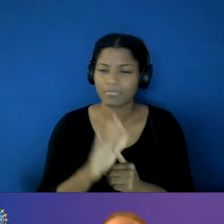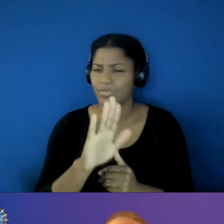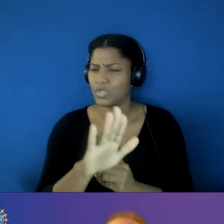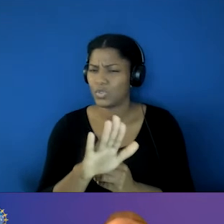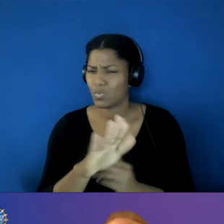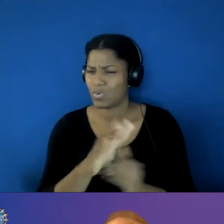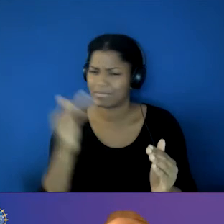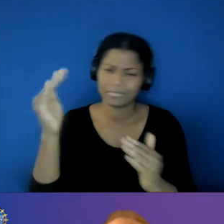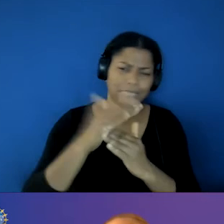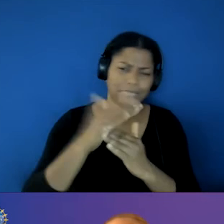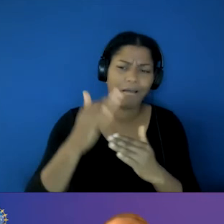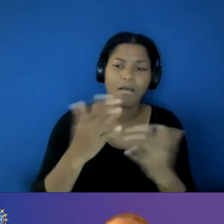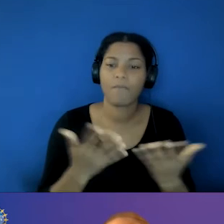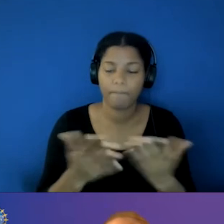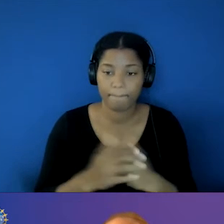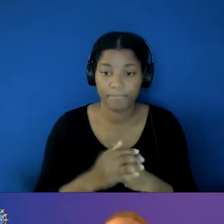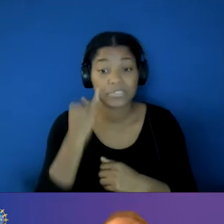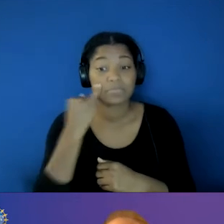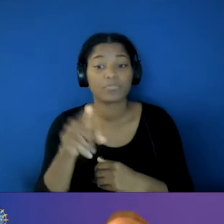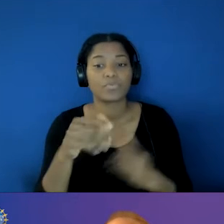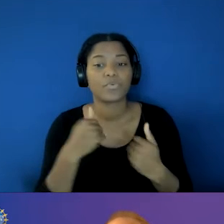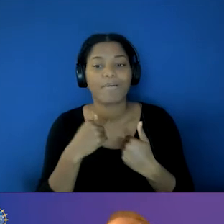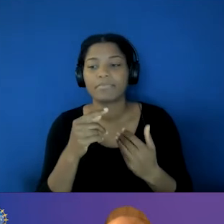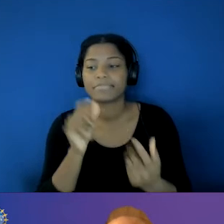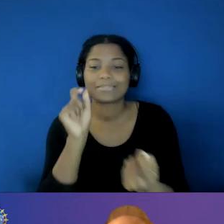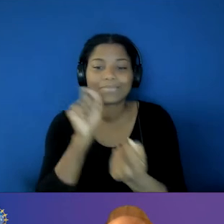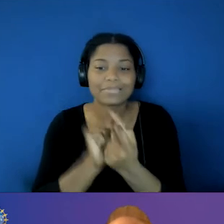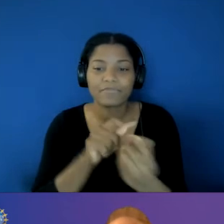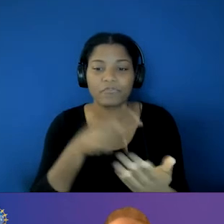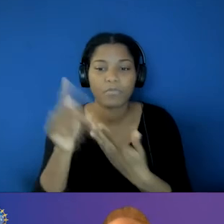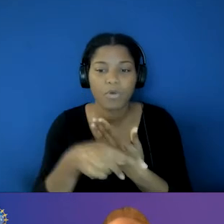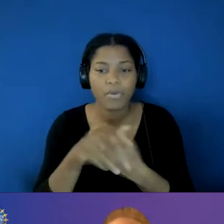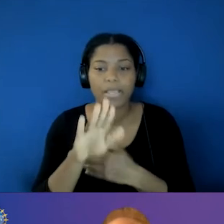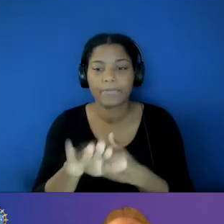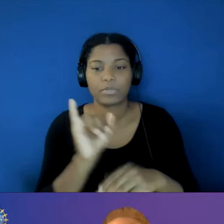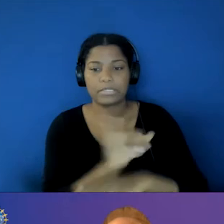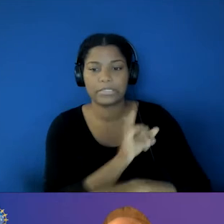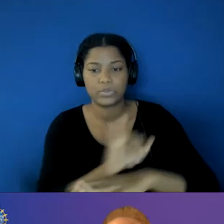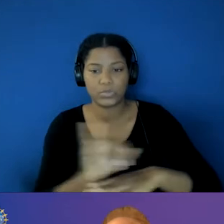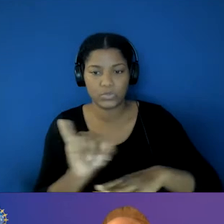program at your institution that, broadens participation of,